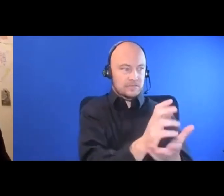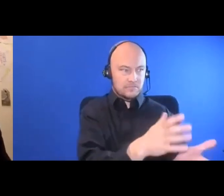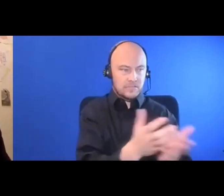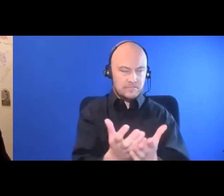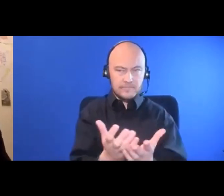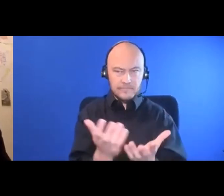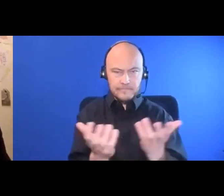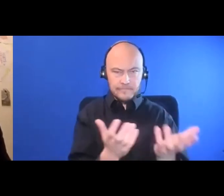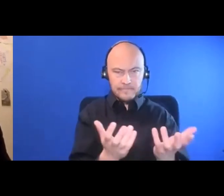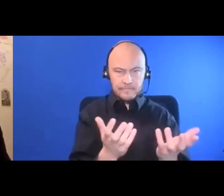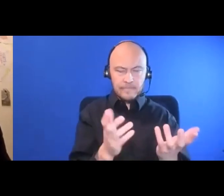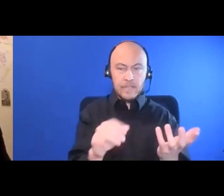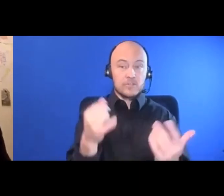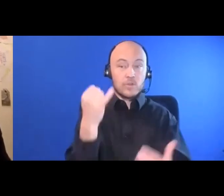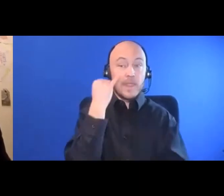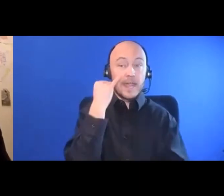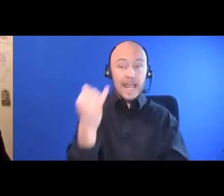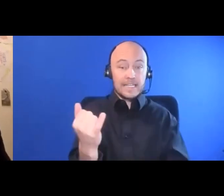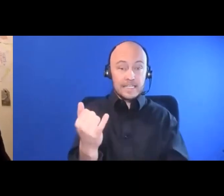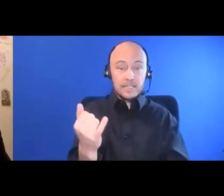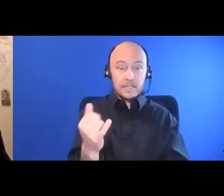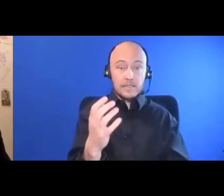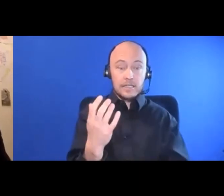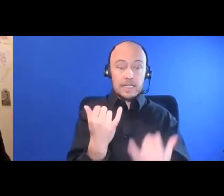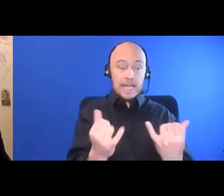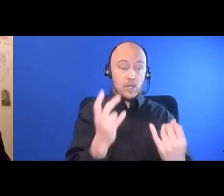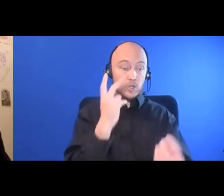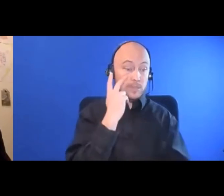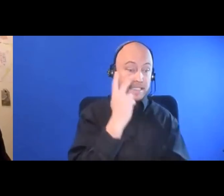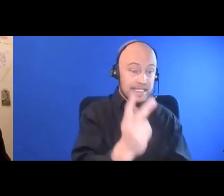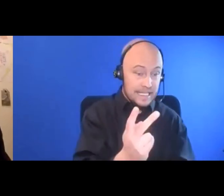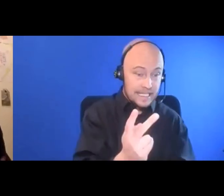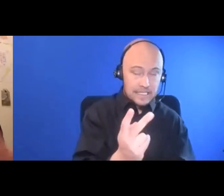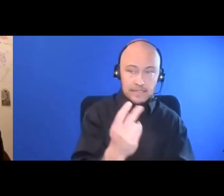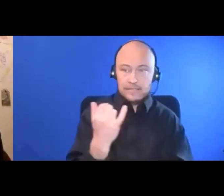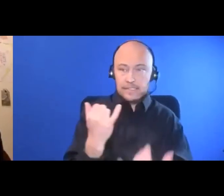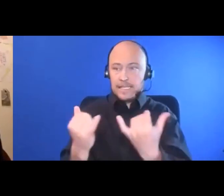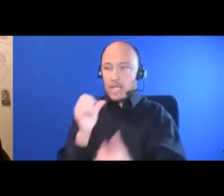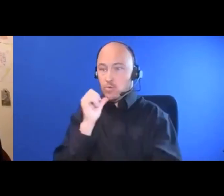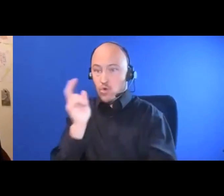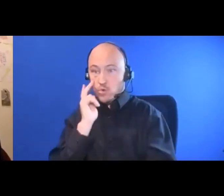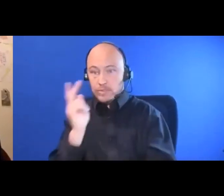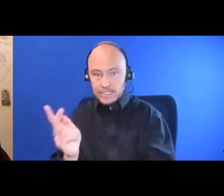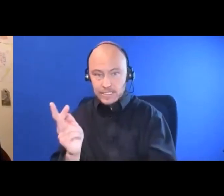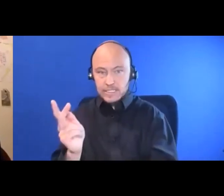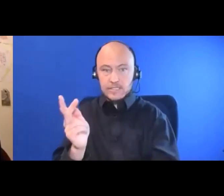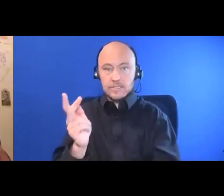So, this idea of now you see it, now you don't makes the storytelling aspect